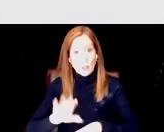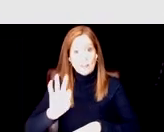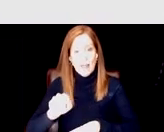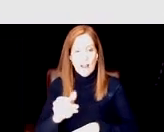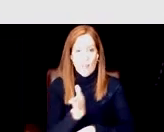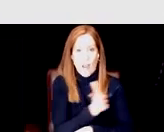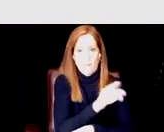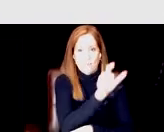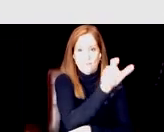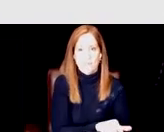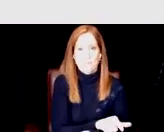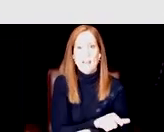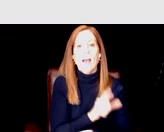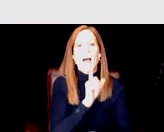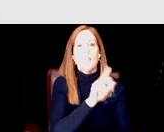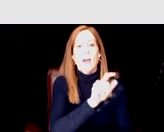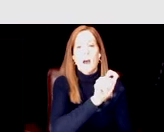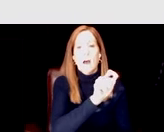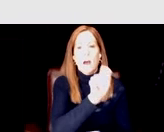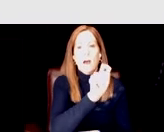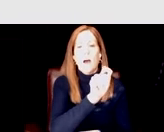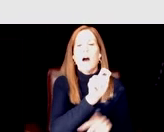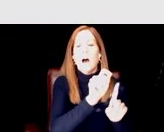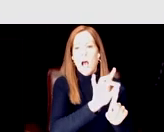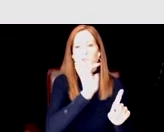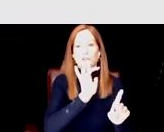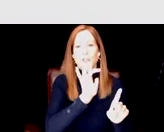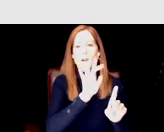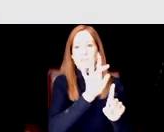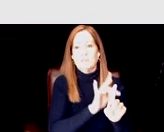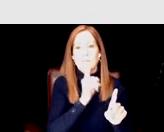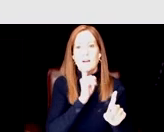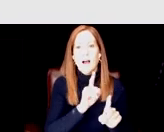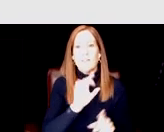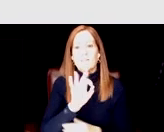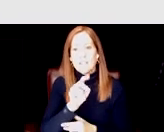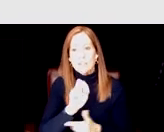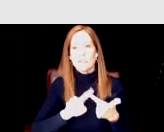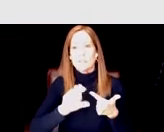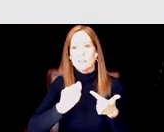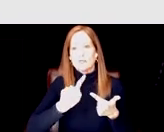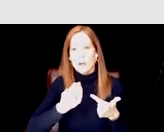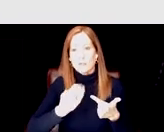and uncheck the "Features," "Structural Elements," and "HTML5 and ARIA" elements.